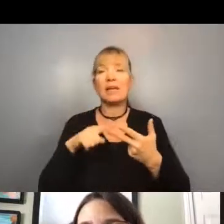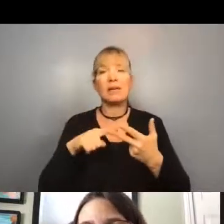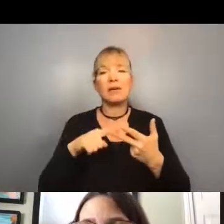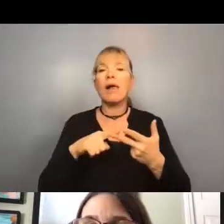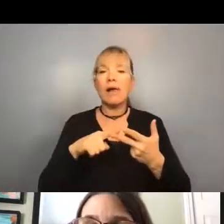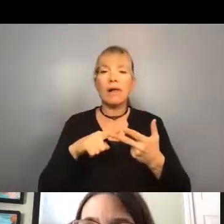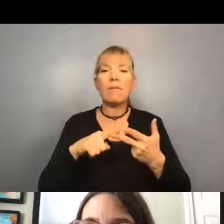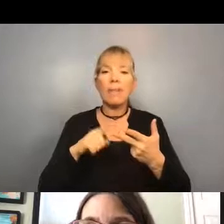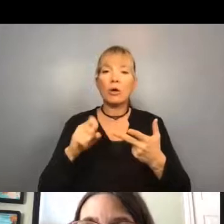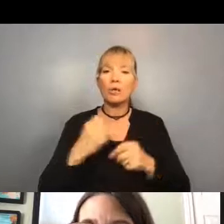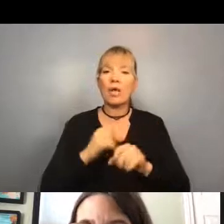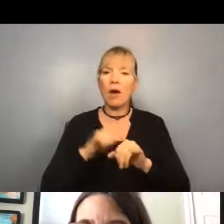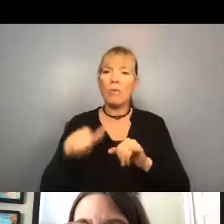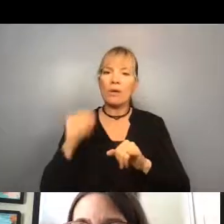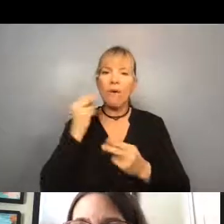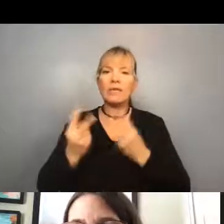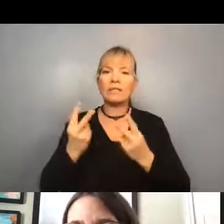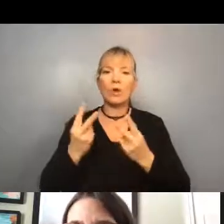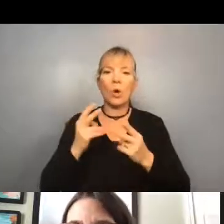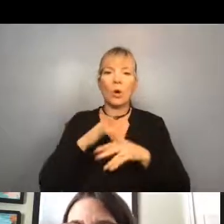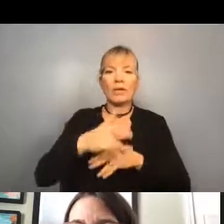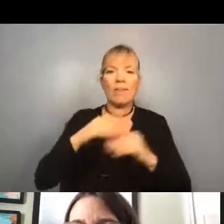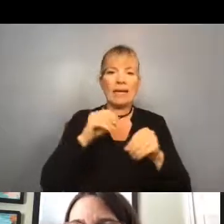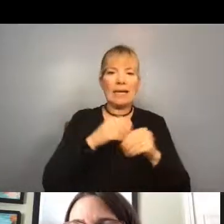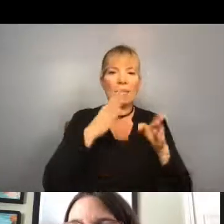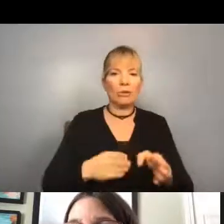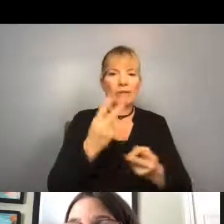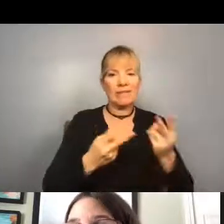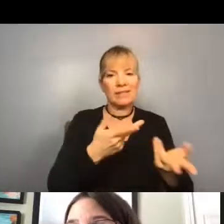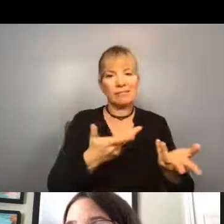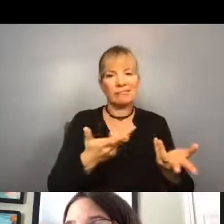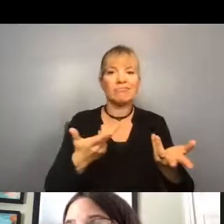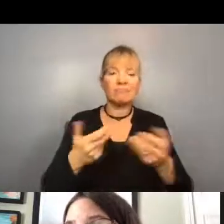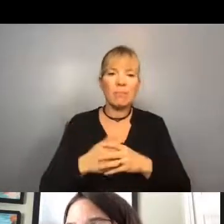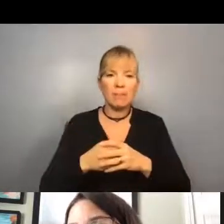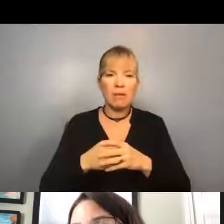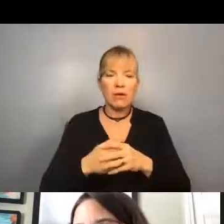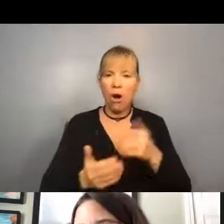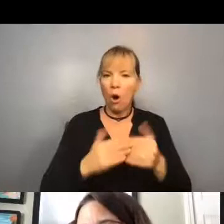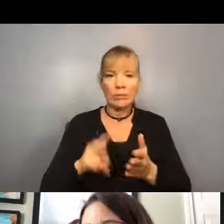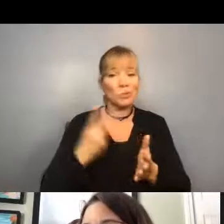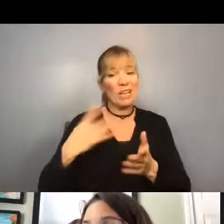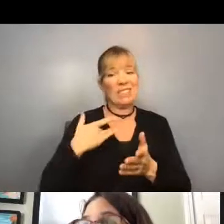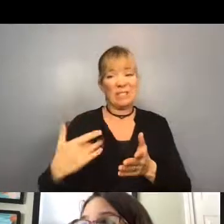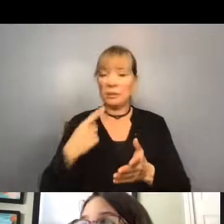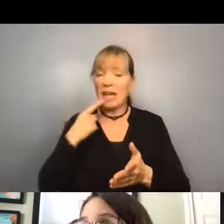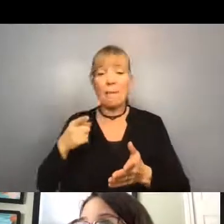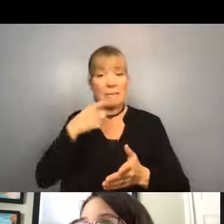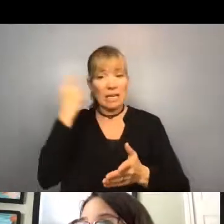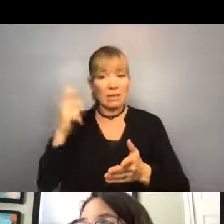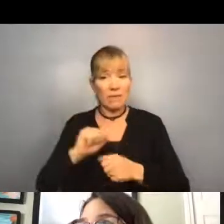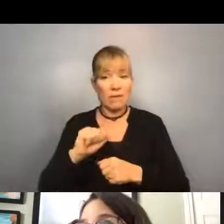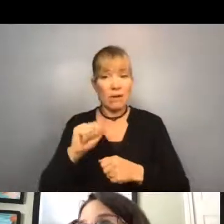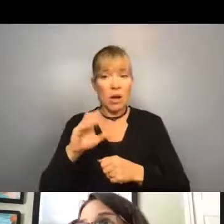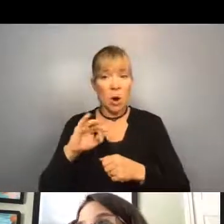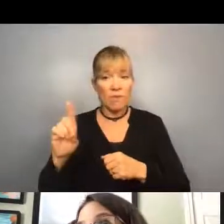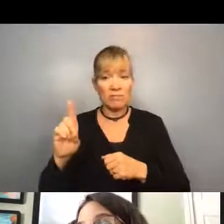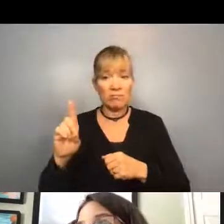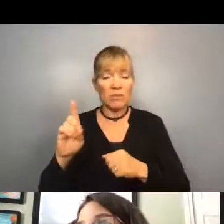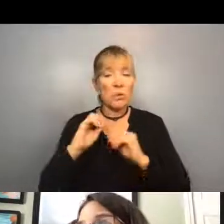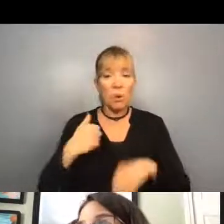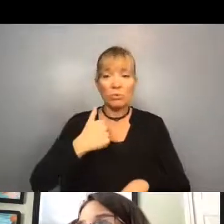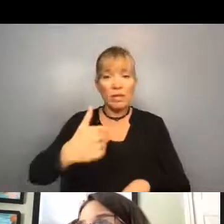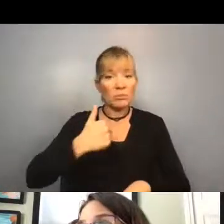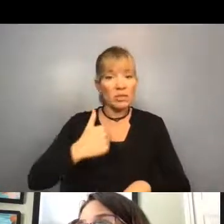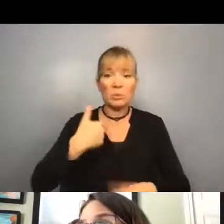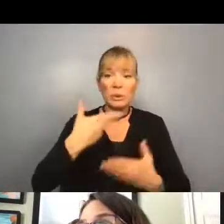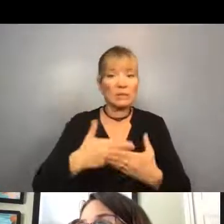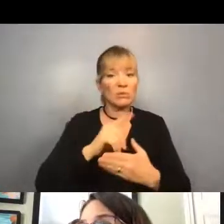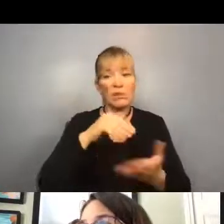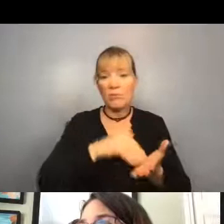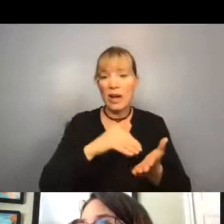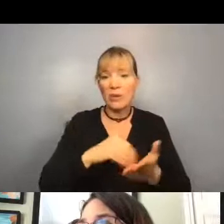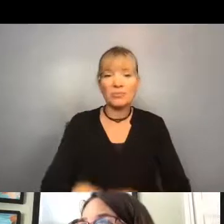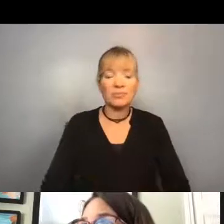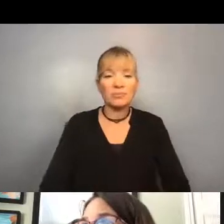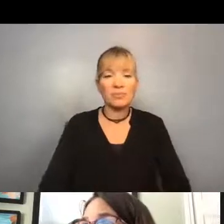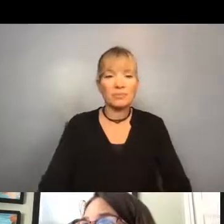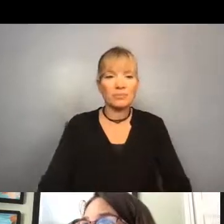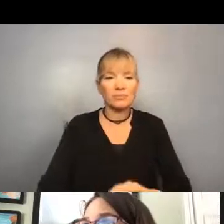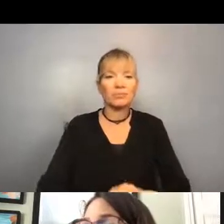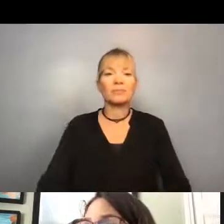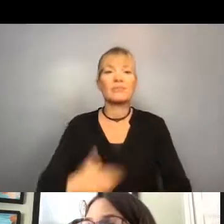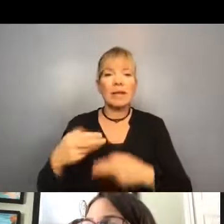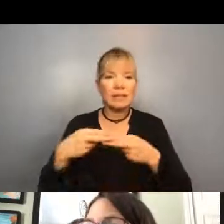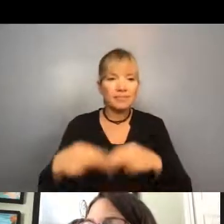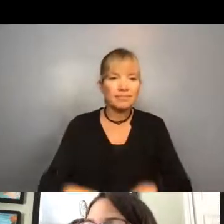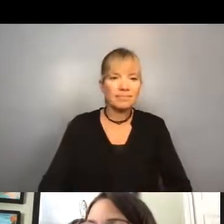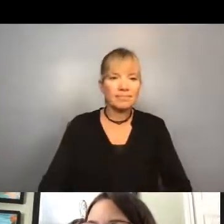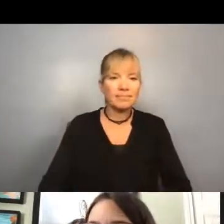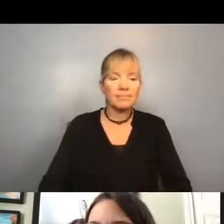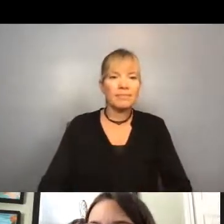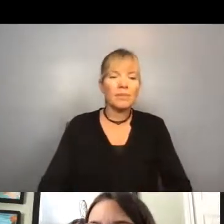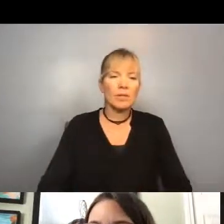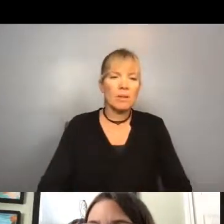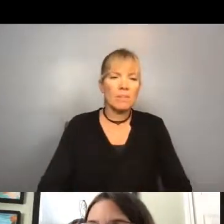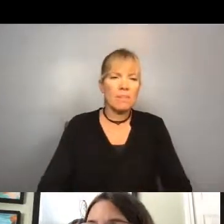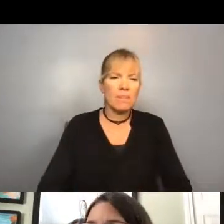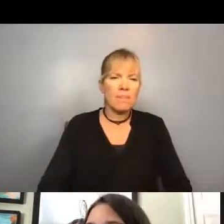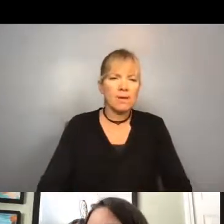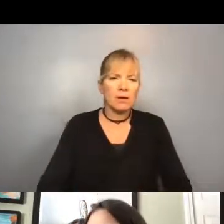provider's office. And they were a bit more likely to say that they could get a remote visit sooner than an in-person visit. And almost twice as likely to say that because of COVID they didn't have transportation to get to their provider. Next slide, please.